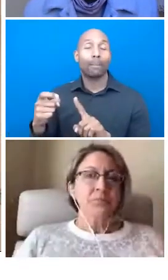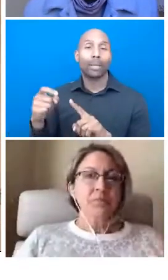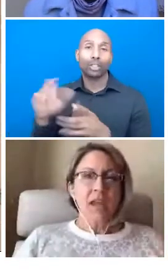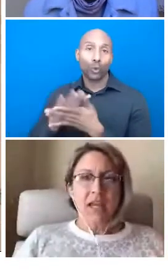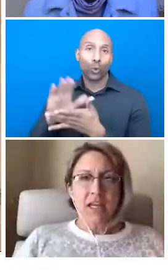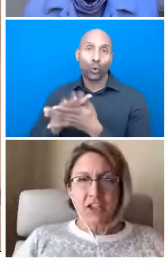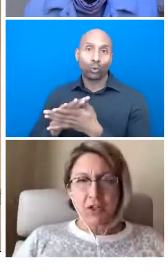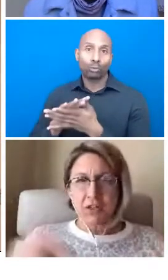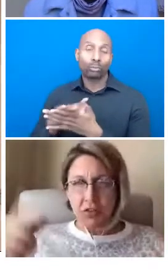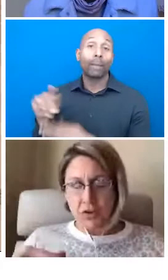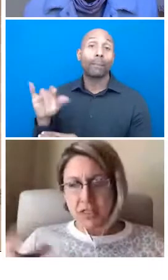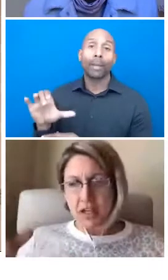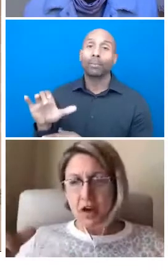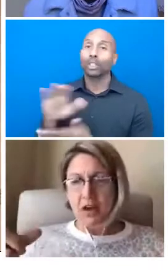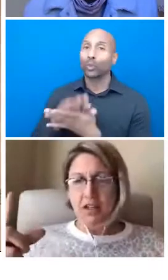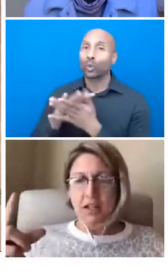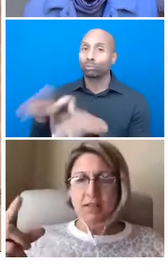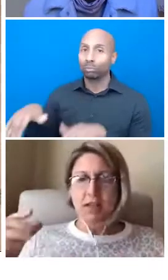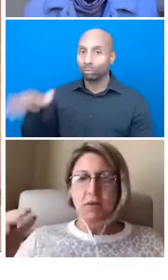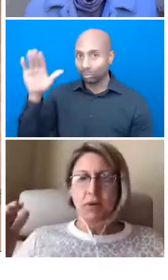It shows the 13 colonies.